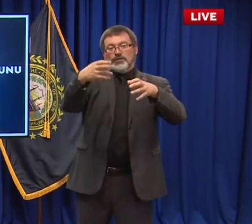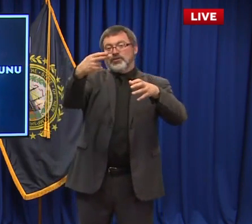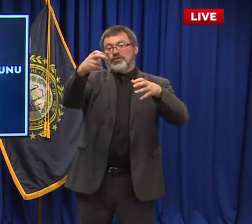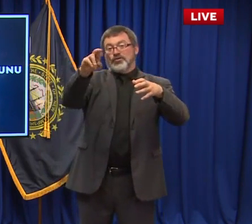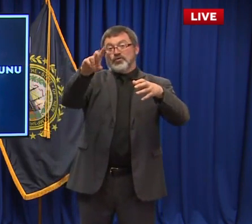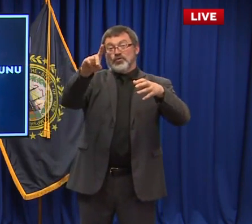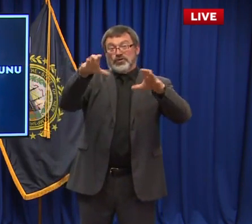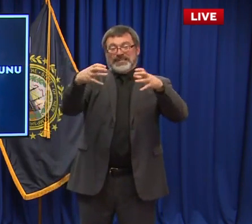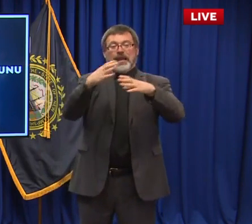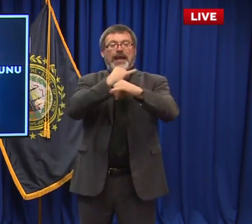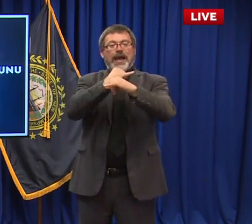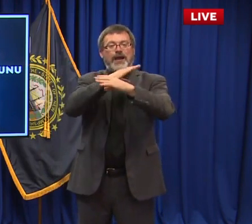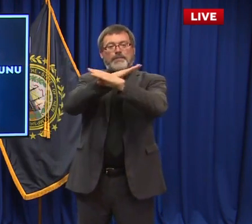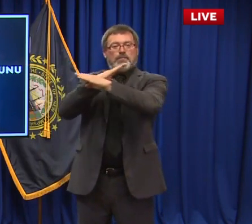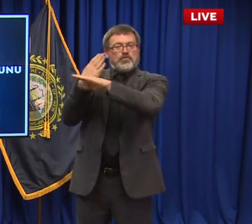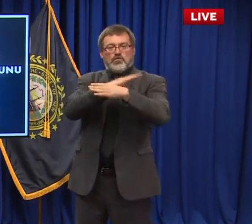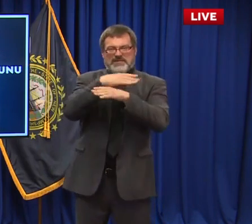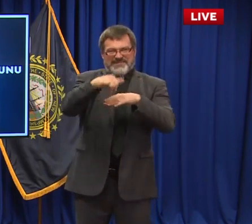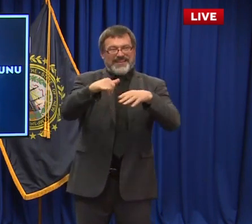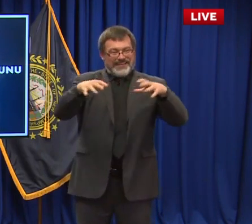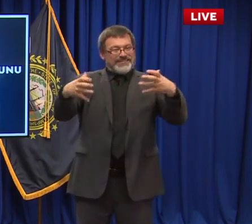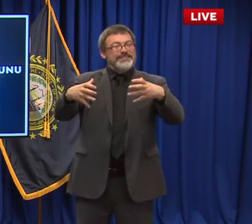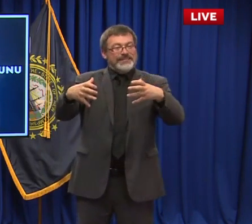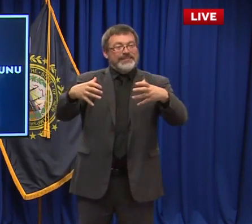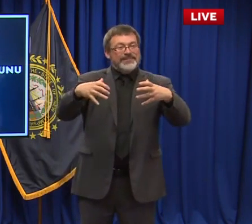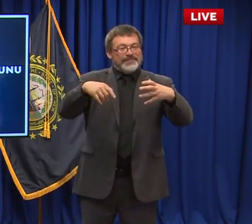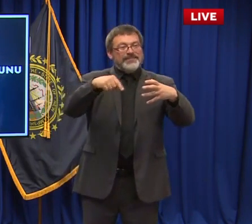DOUBLE PLAY THE EPIDEMIOLOGIST AND THEN DR. CHAN WILL CORRECT ME.